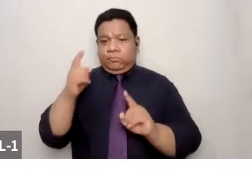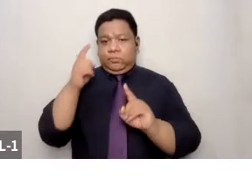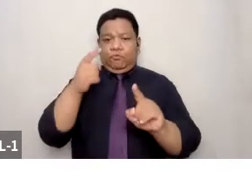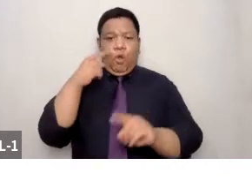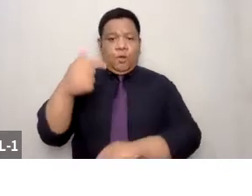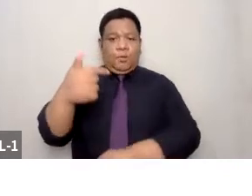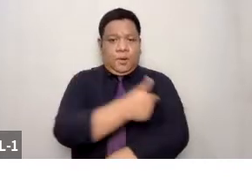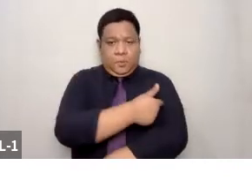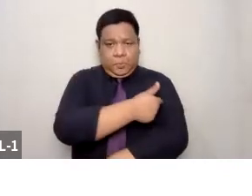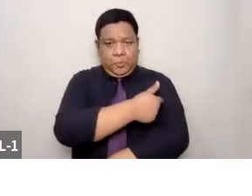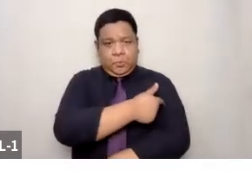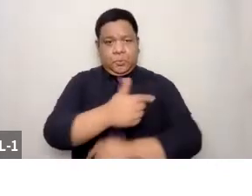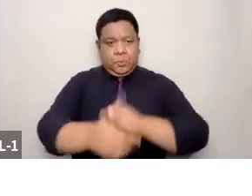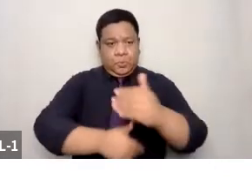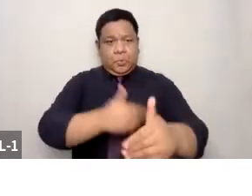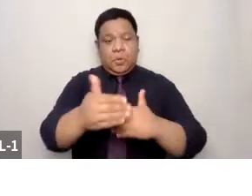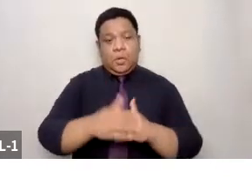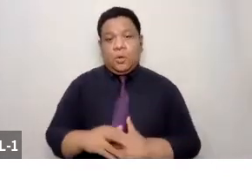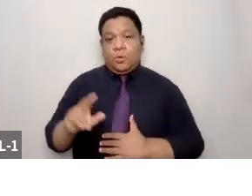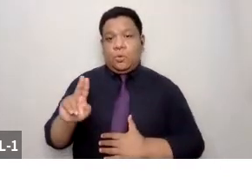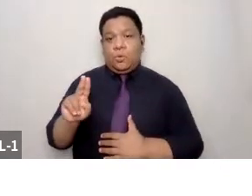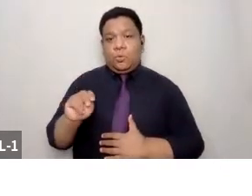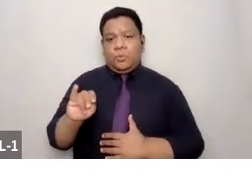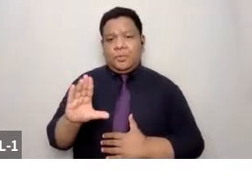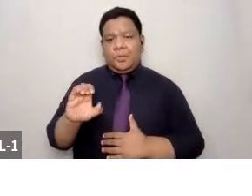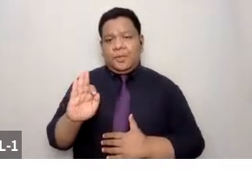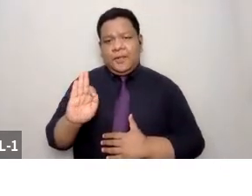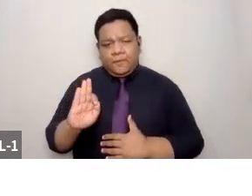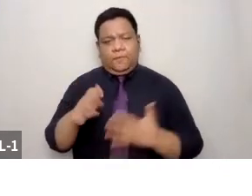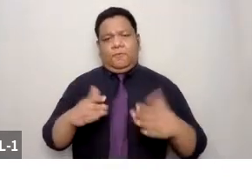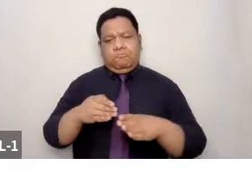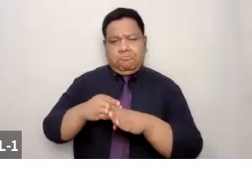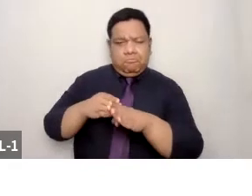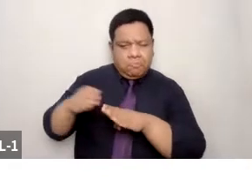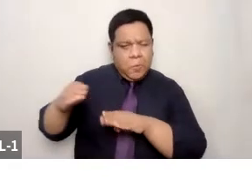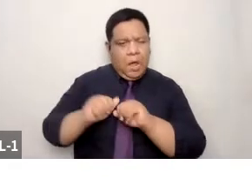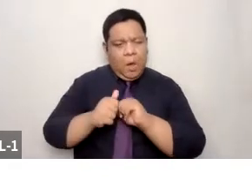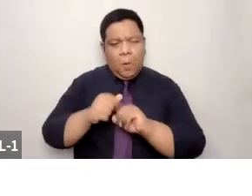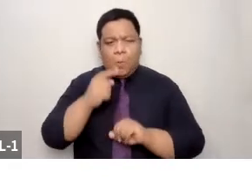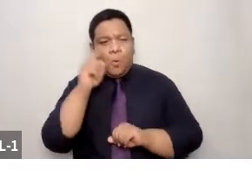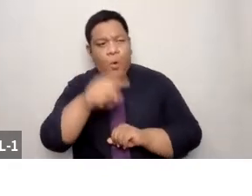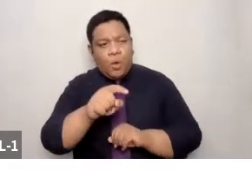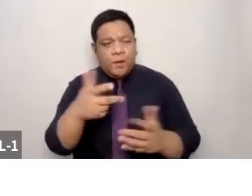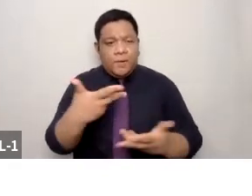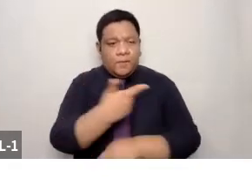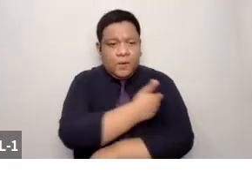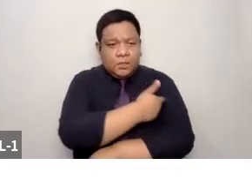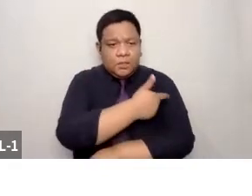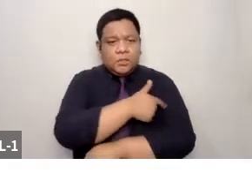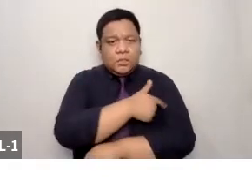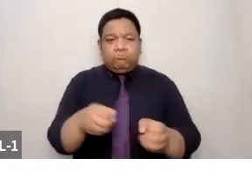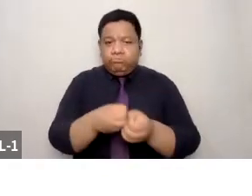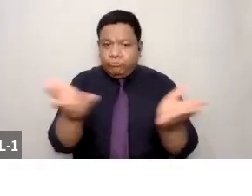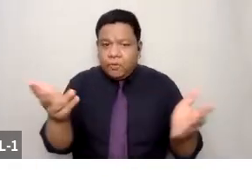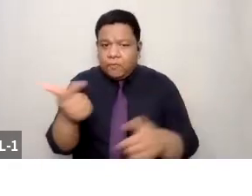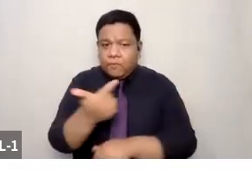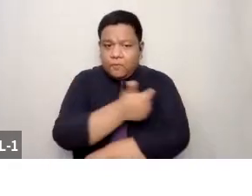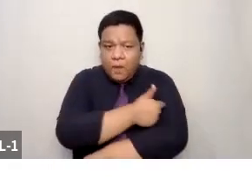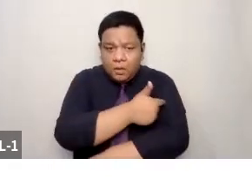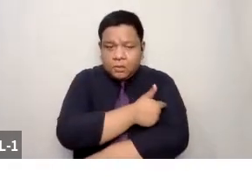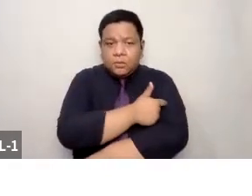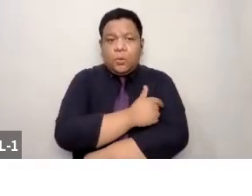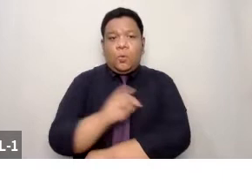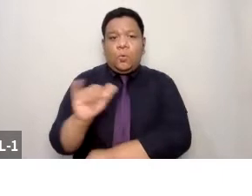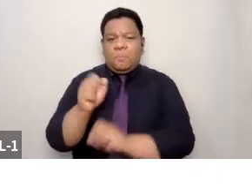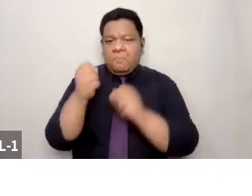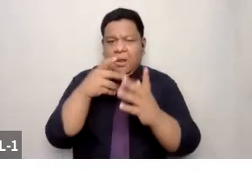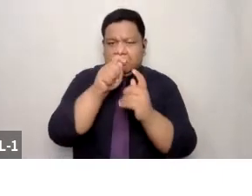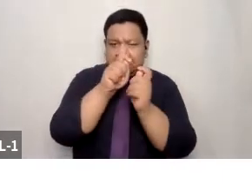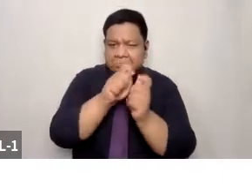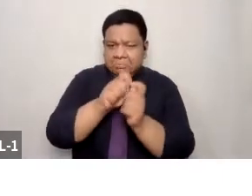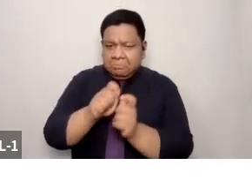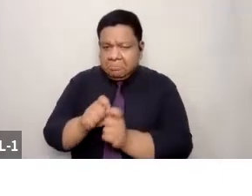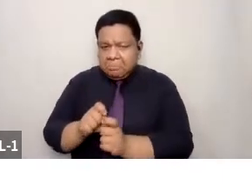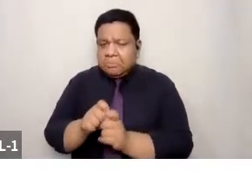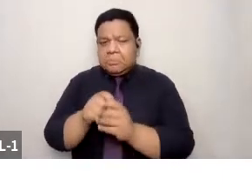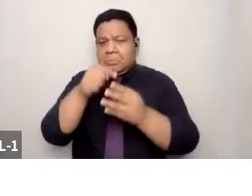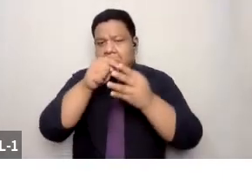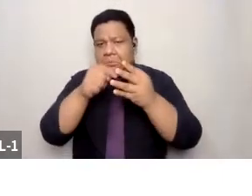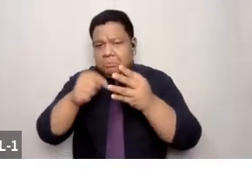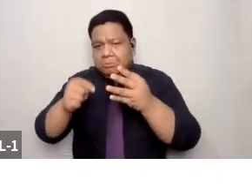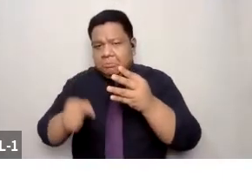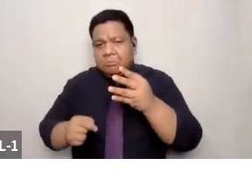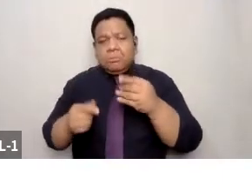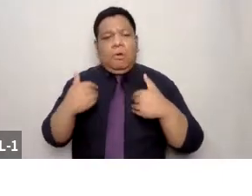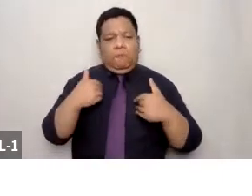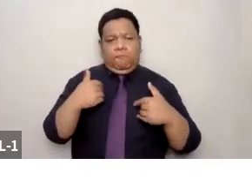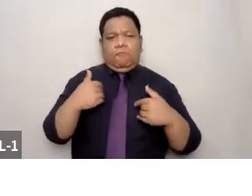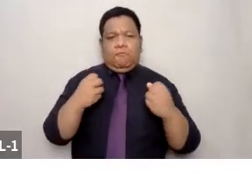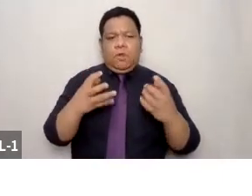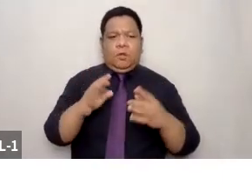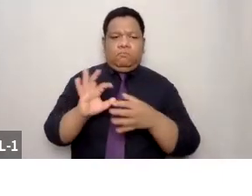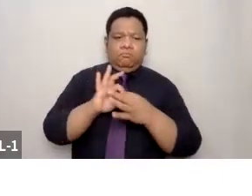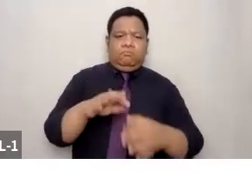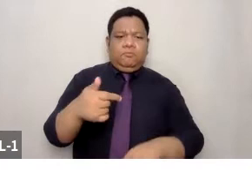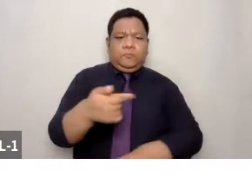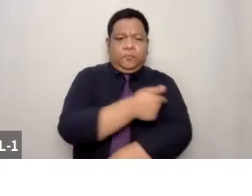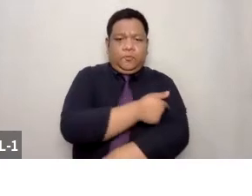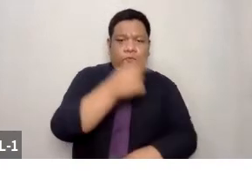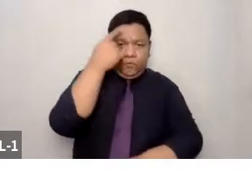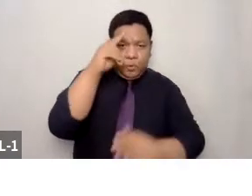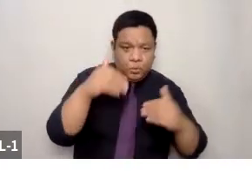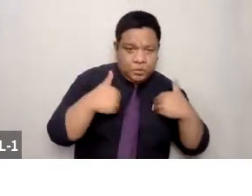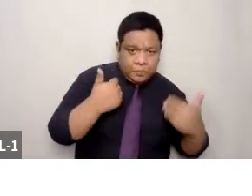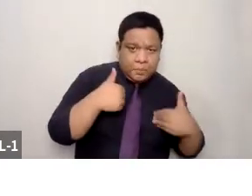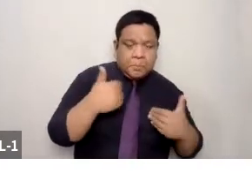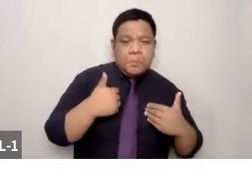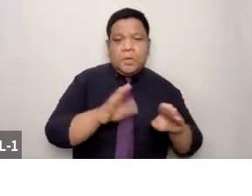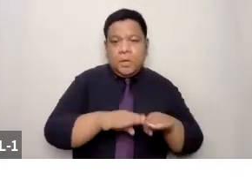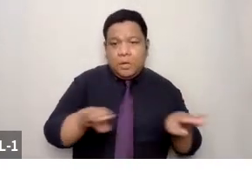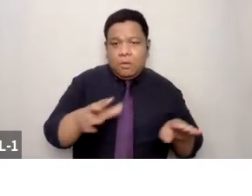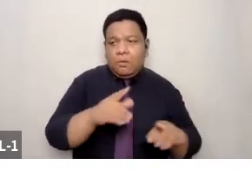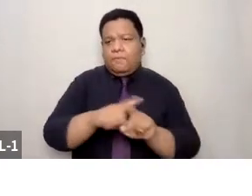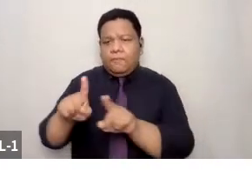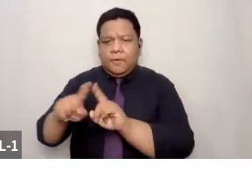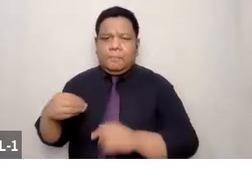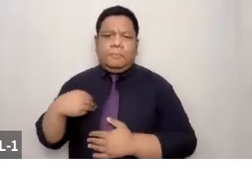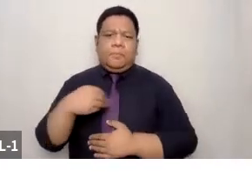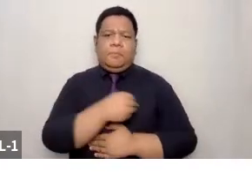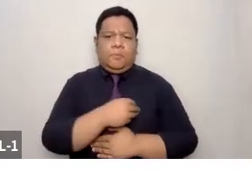UNICEF is an expert in procuring and distributing vaccines and handling details in vaccination of children and other members of the population.